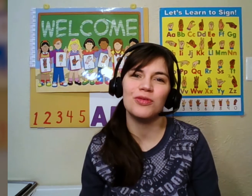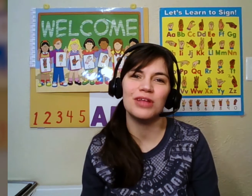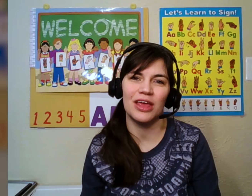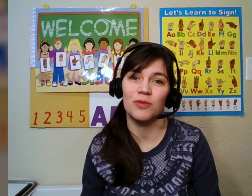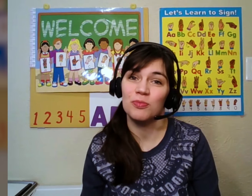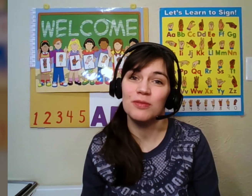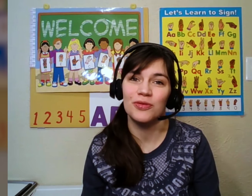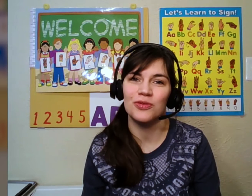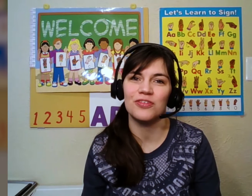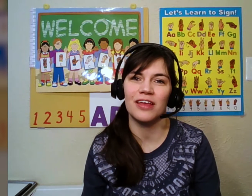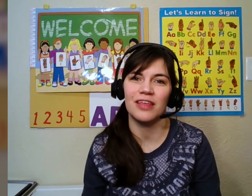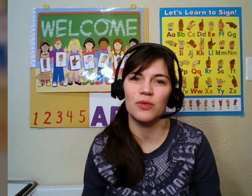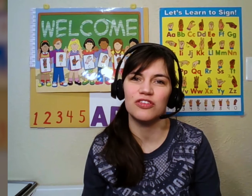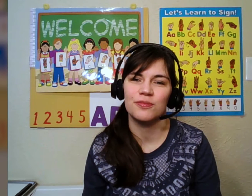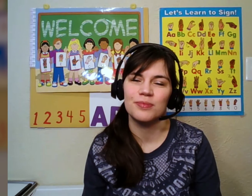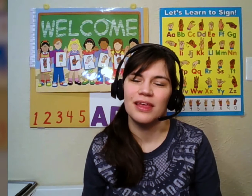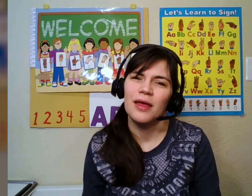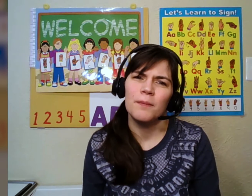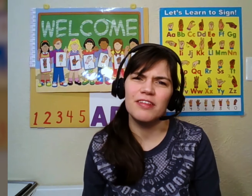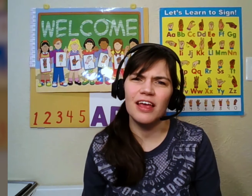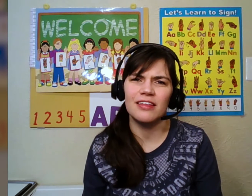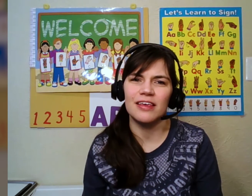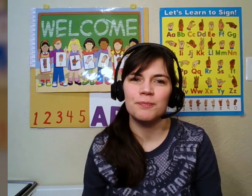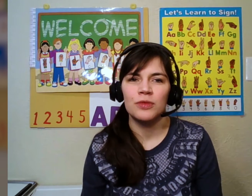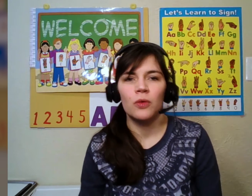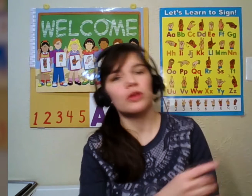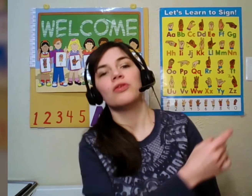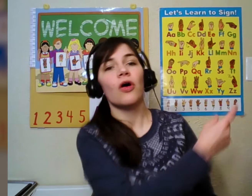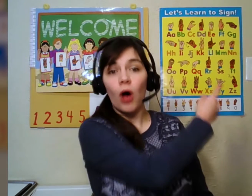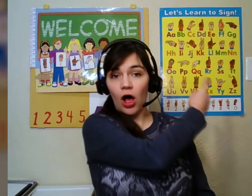help you communicate with people who use sign language. But secondly, when you know